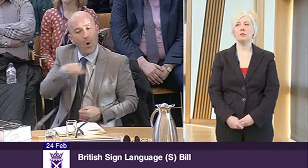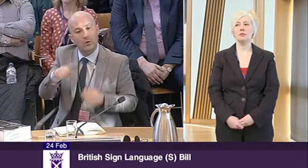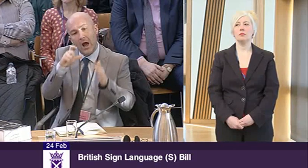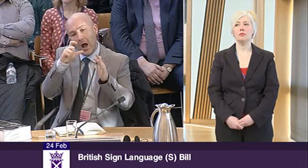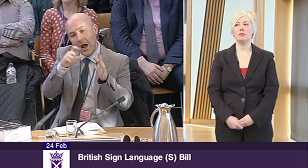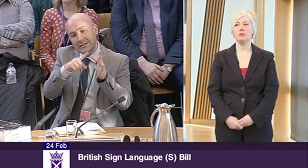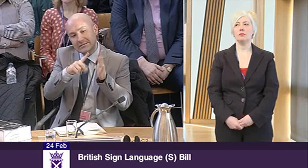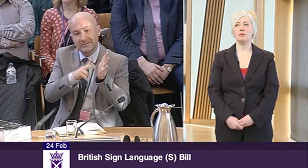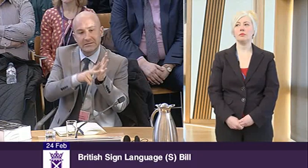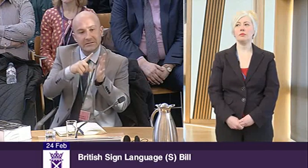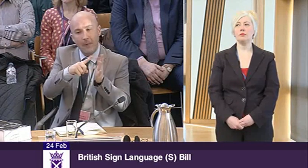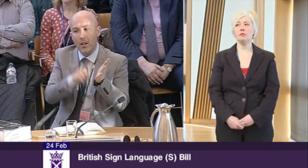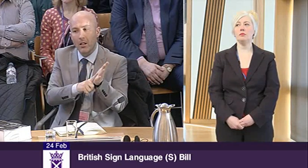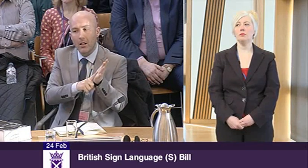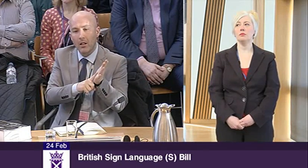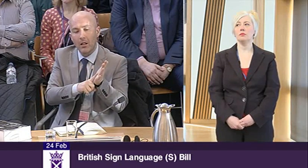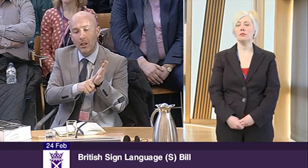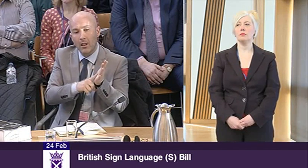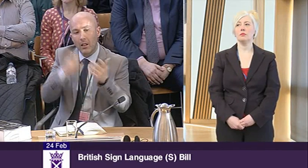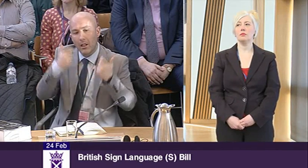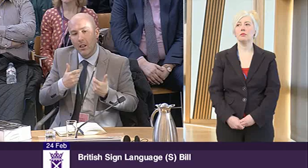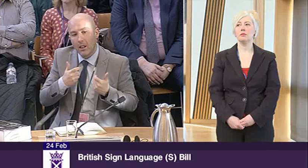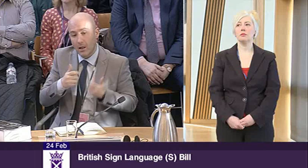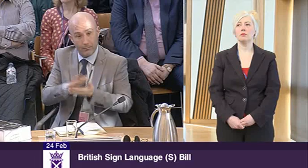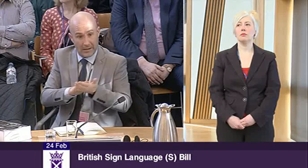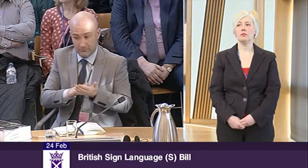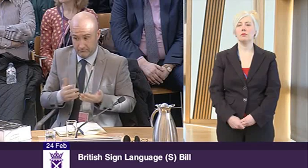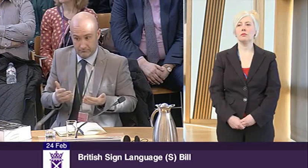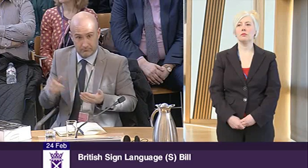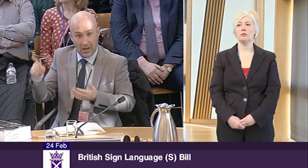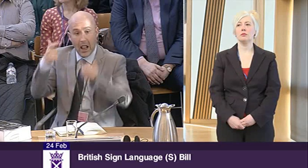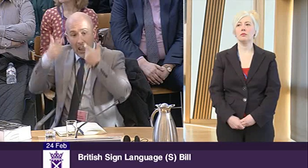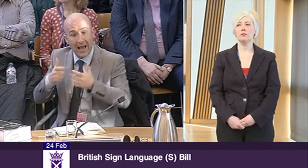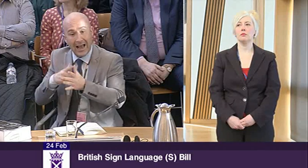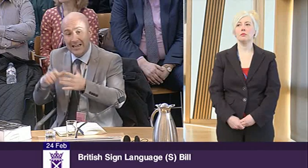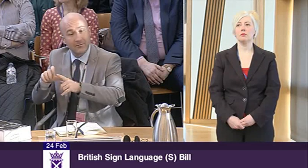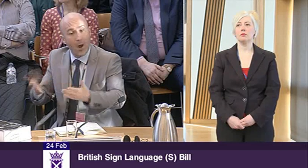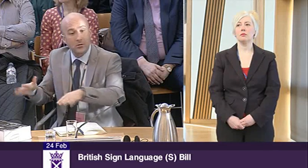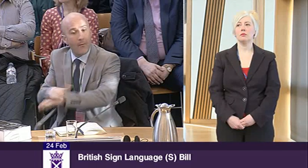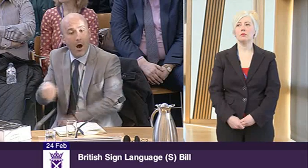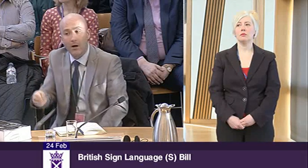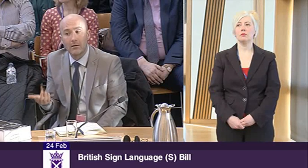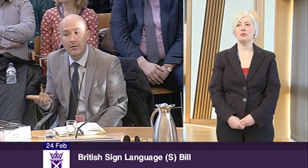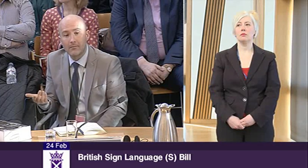costs. If I want to buy a house, I need to interact with a lawyer. Legal aid does not